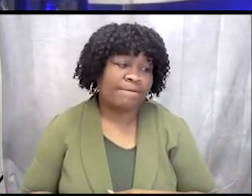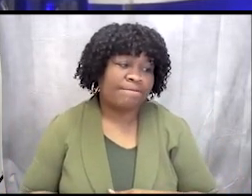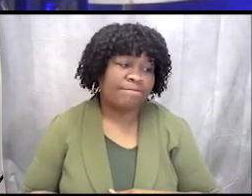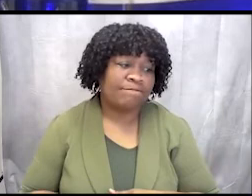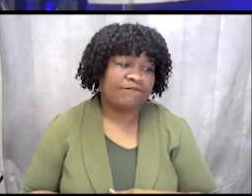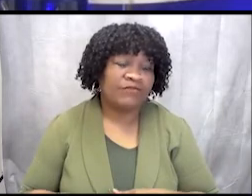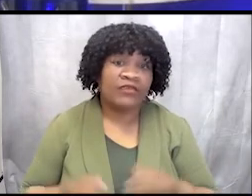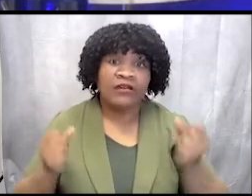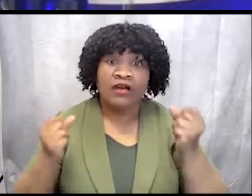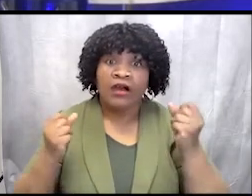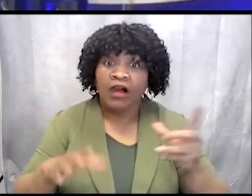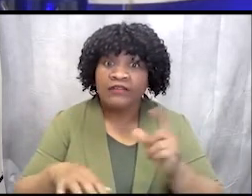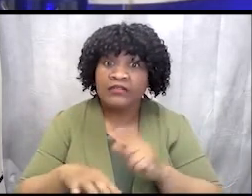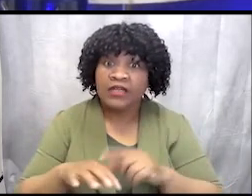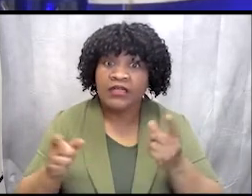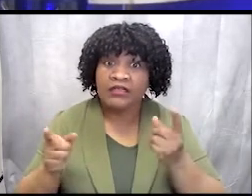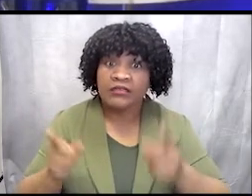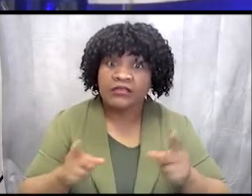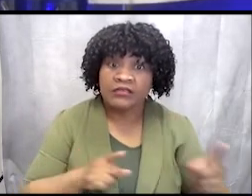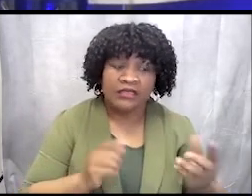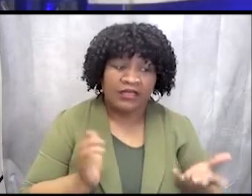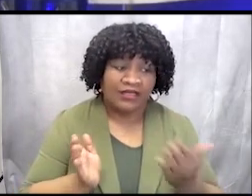All too often, and again,